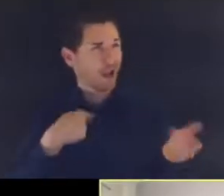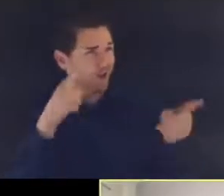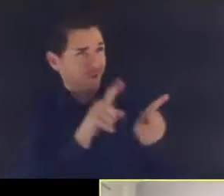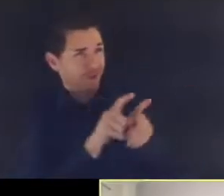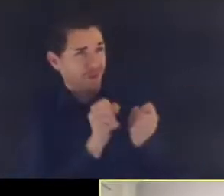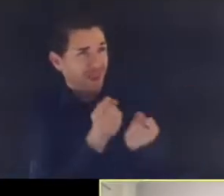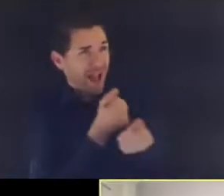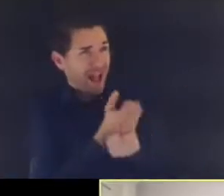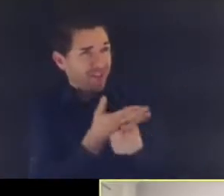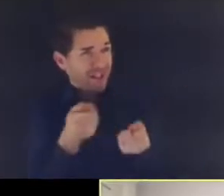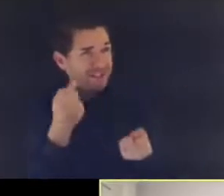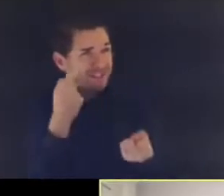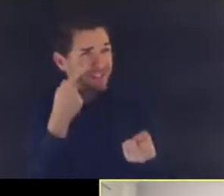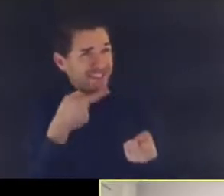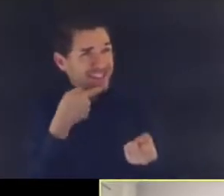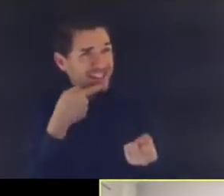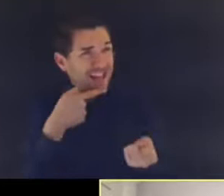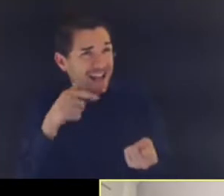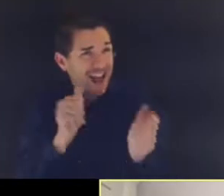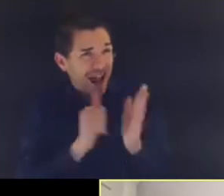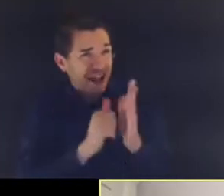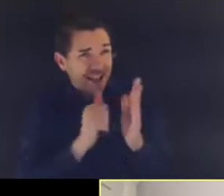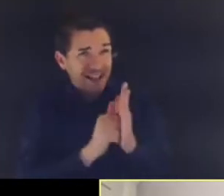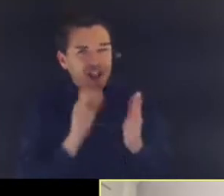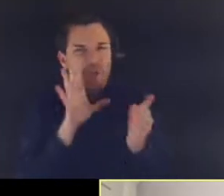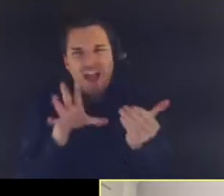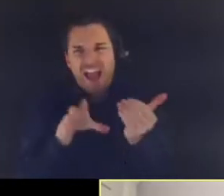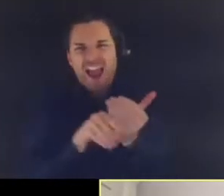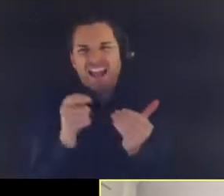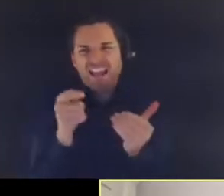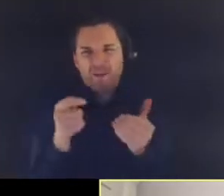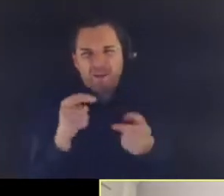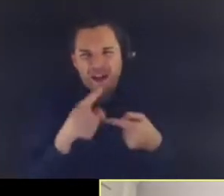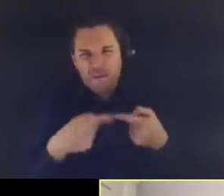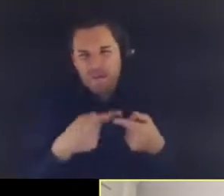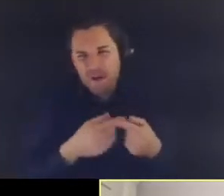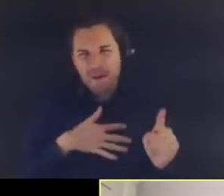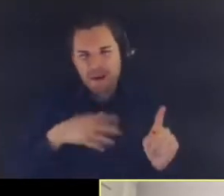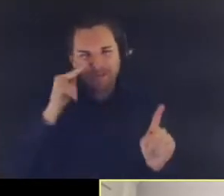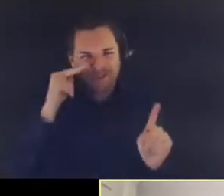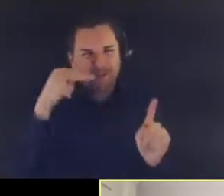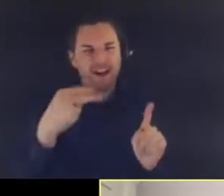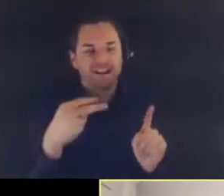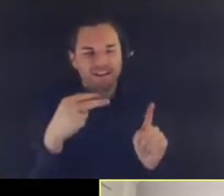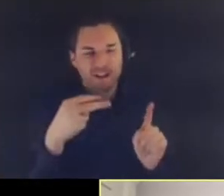I will just add that little bit about my own perspective from my own disability which is